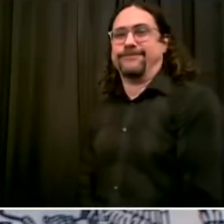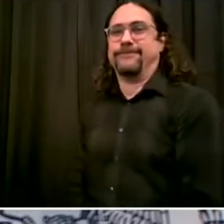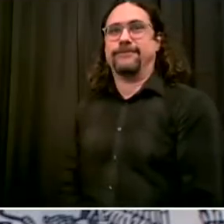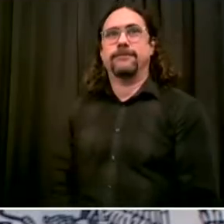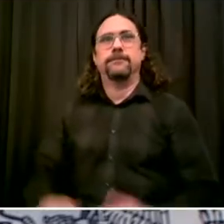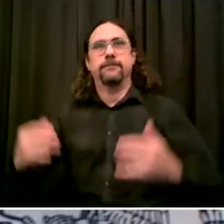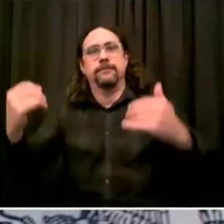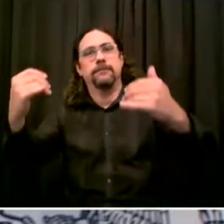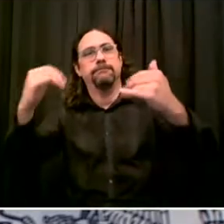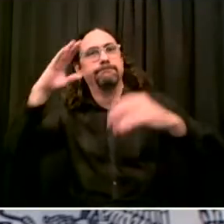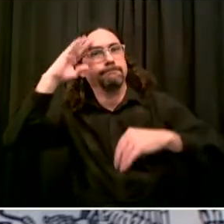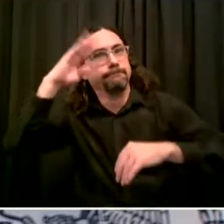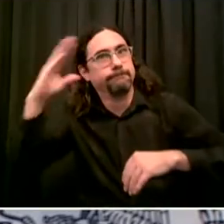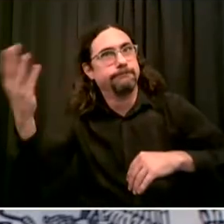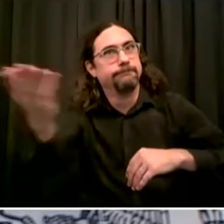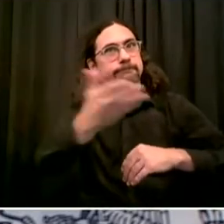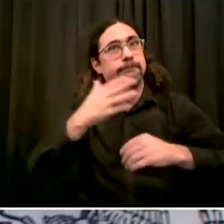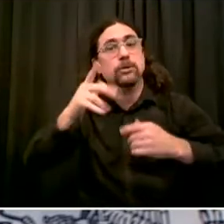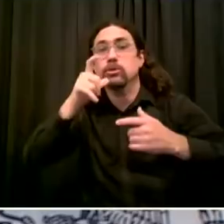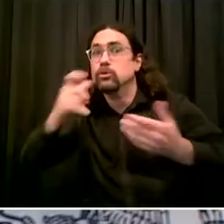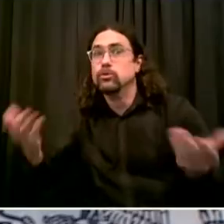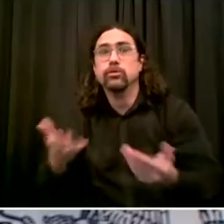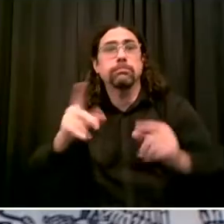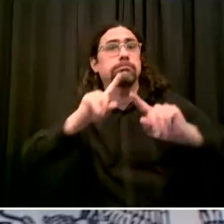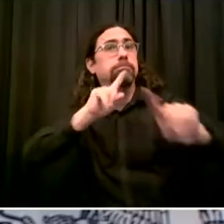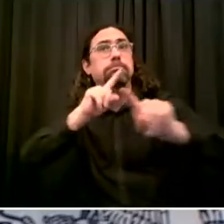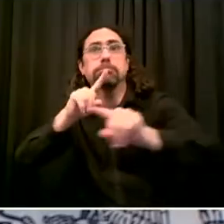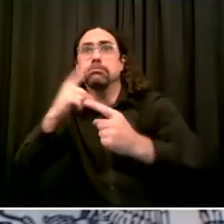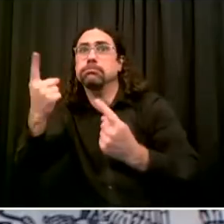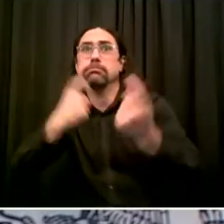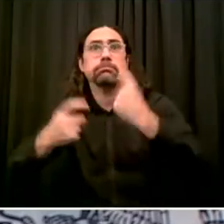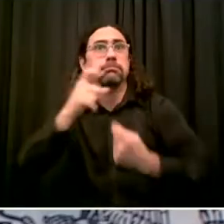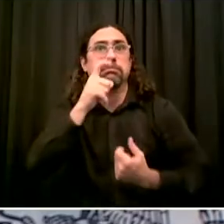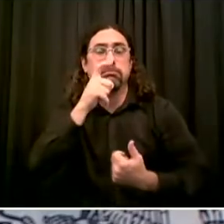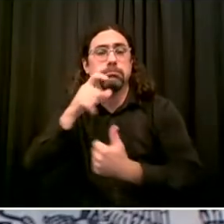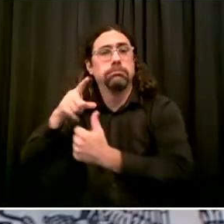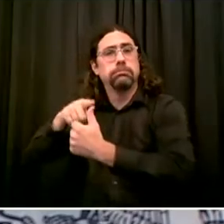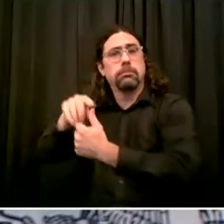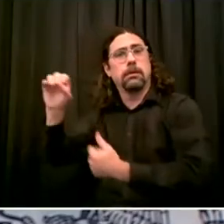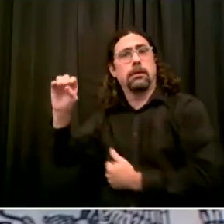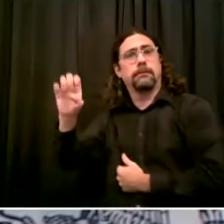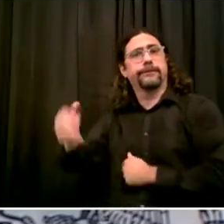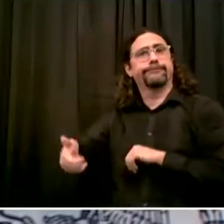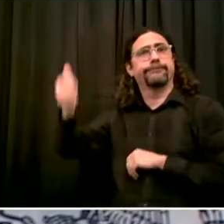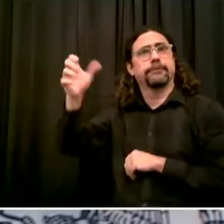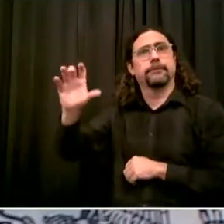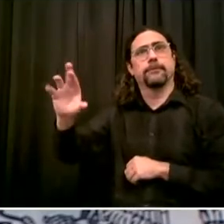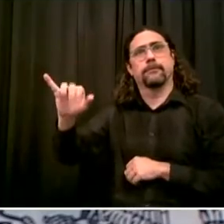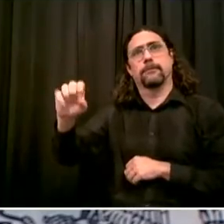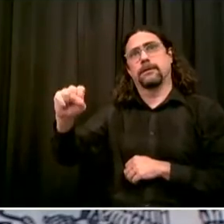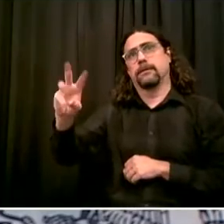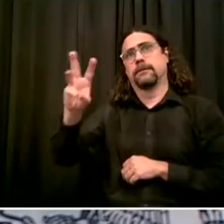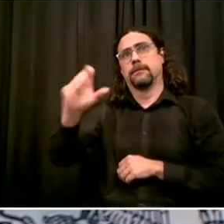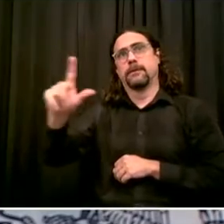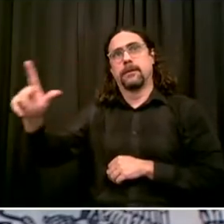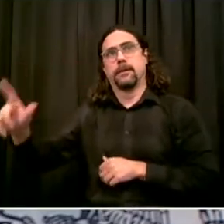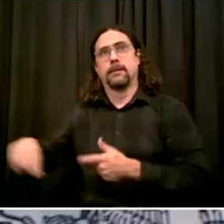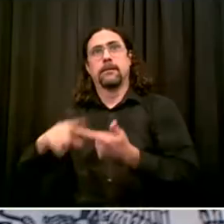WITH THAT, LET'S TURN TO OUR COLLEAGUES